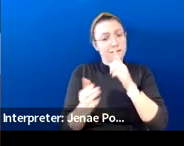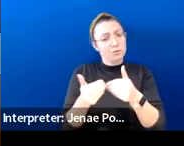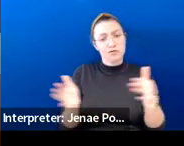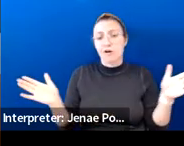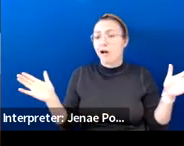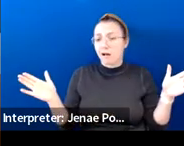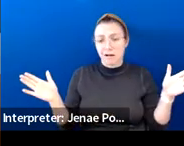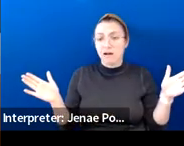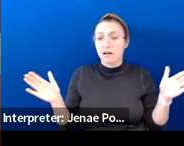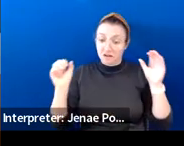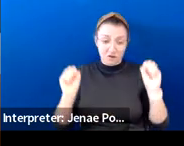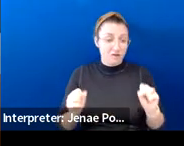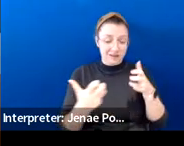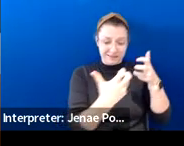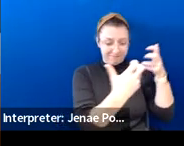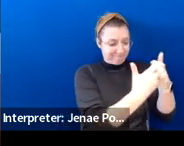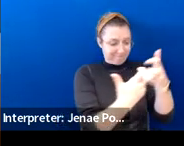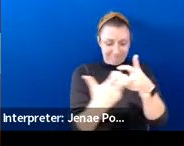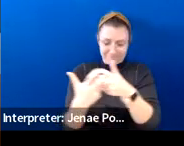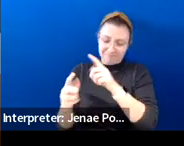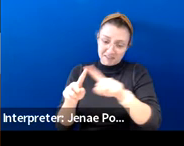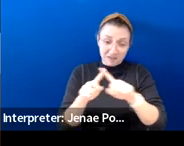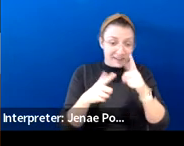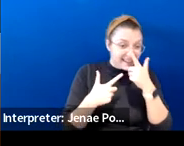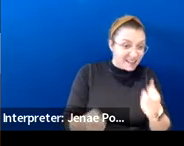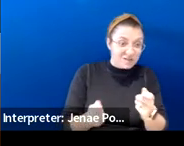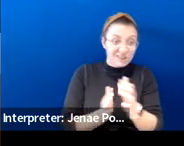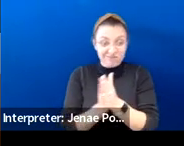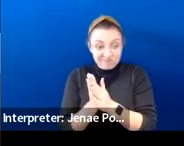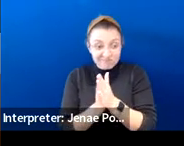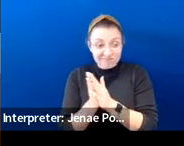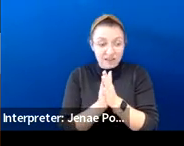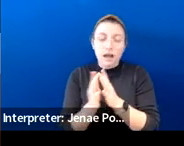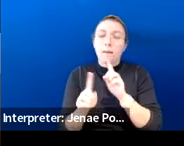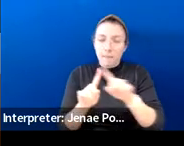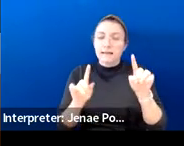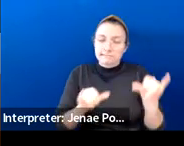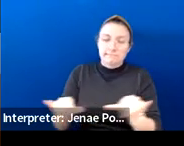or can cater to different interests and passions, but with all the same goal of wanting to help people